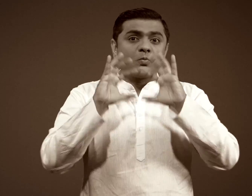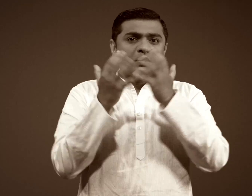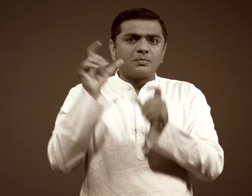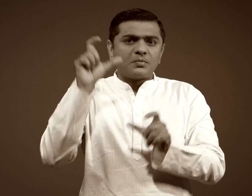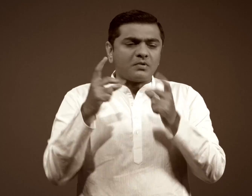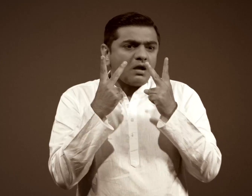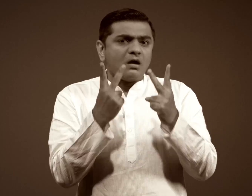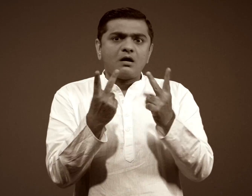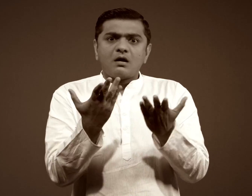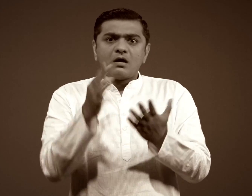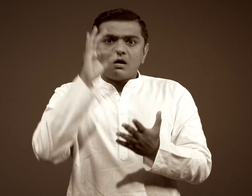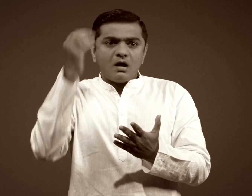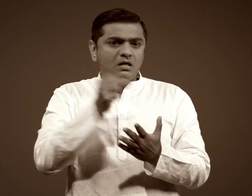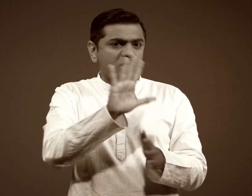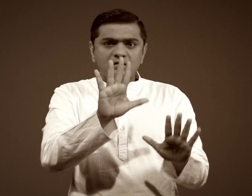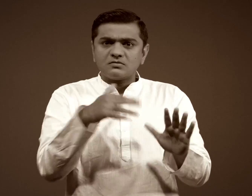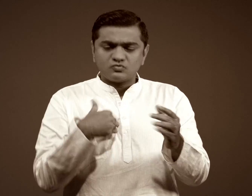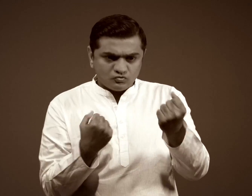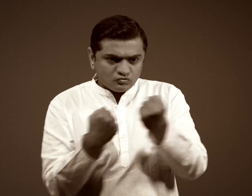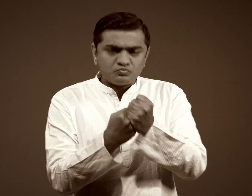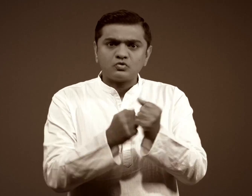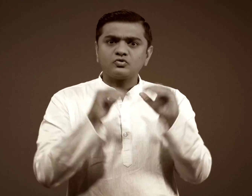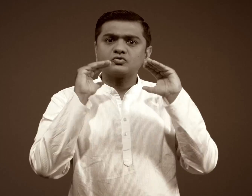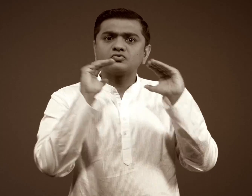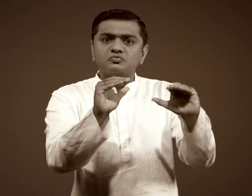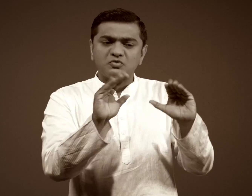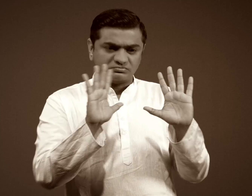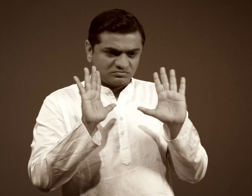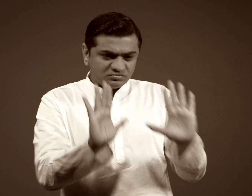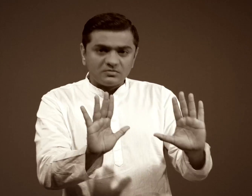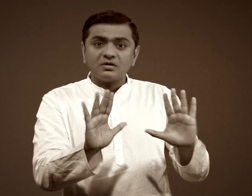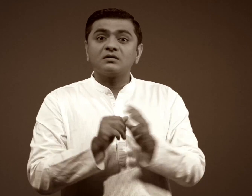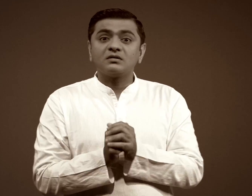Many started supporting Gandhi.